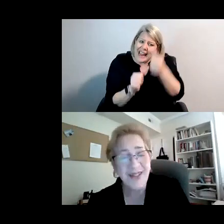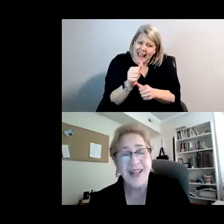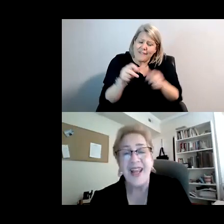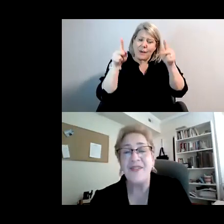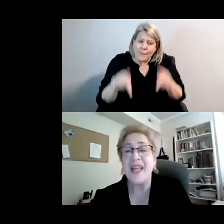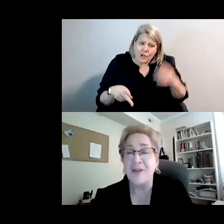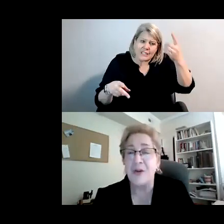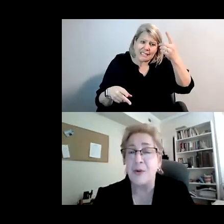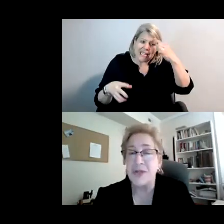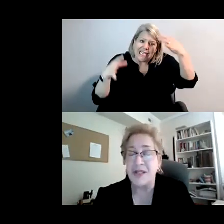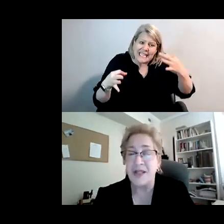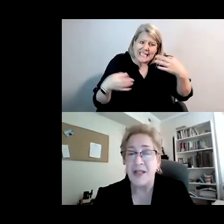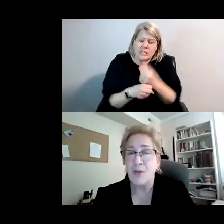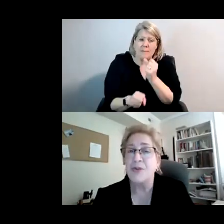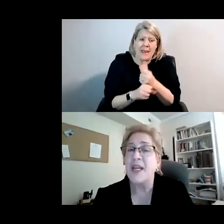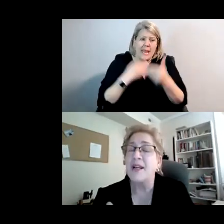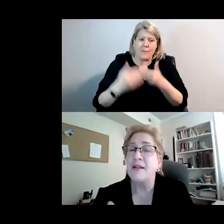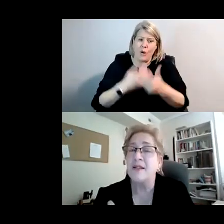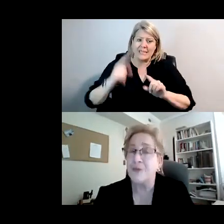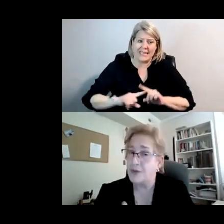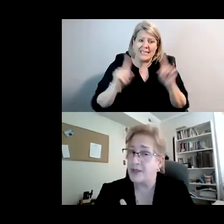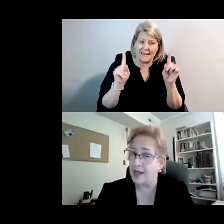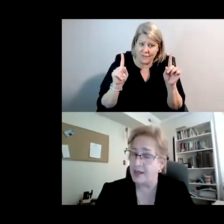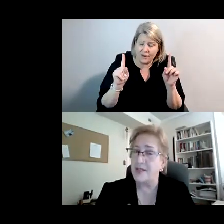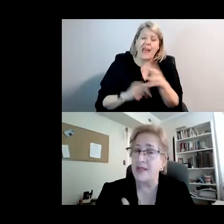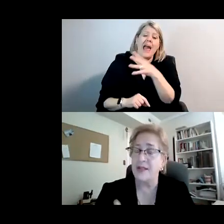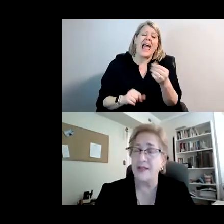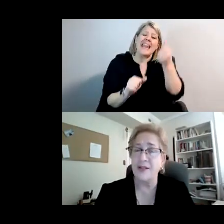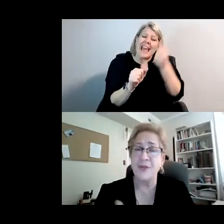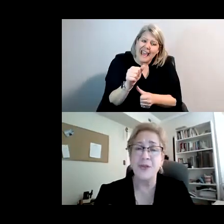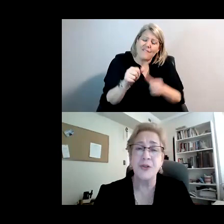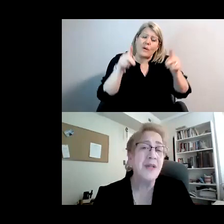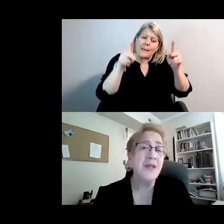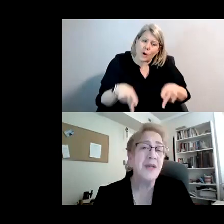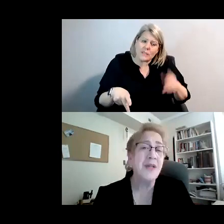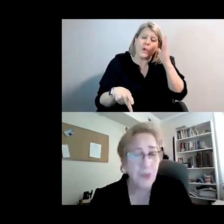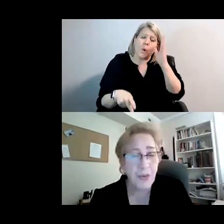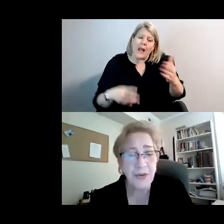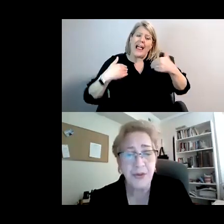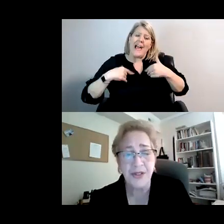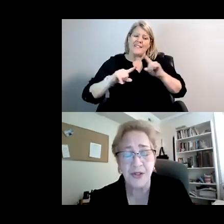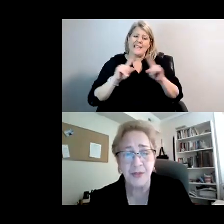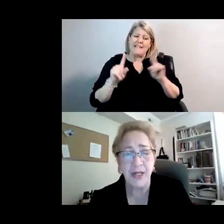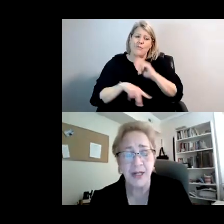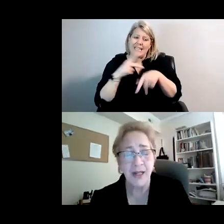and that every person will take different types and in different degrees of control of their decision-making